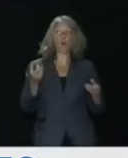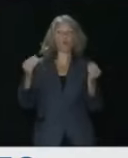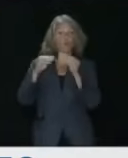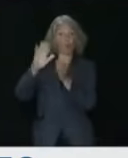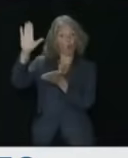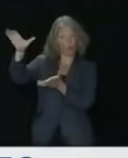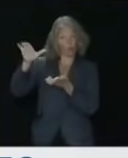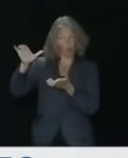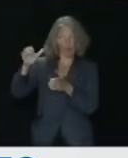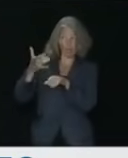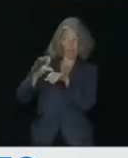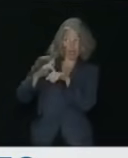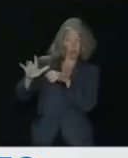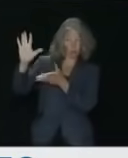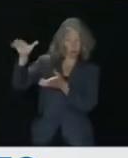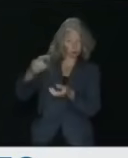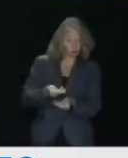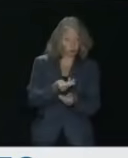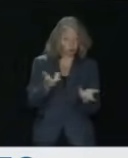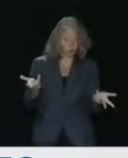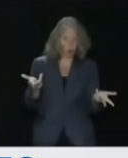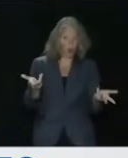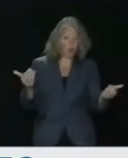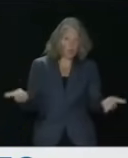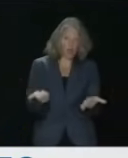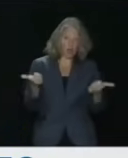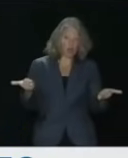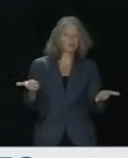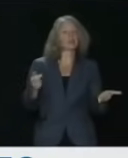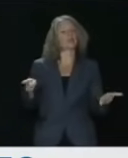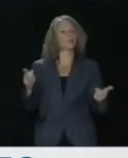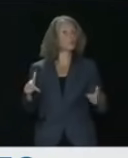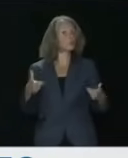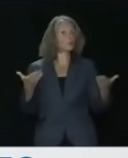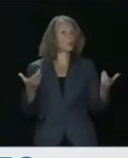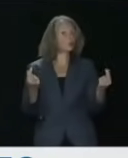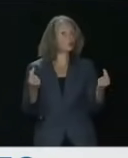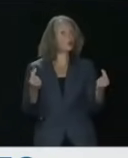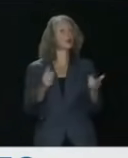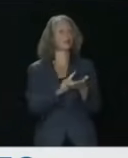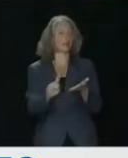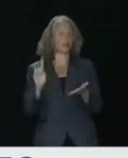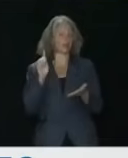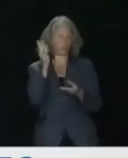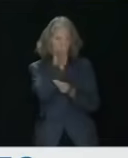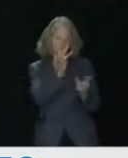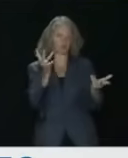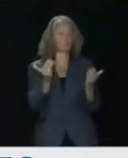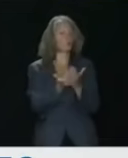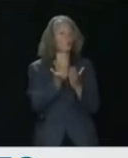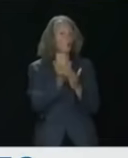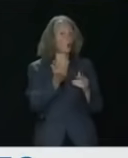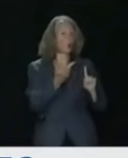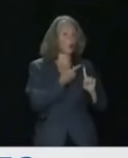DOSES UP TO 4 MONTHS, IN THE CONTEXT OF INCREASING COVID-19